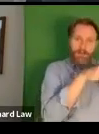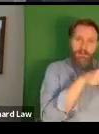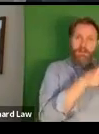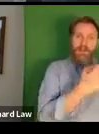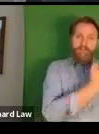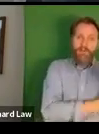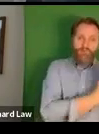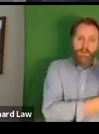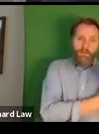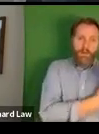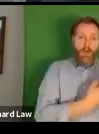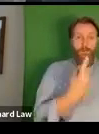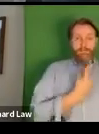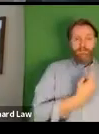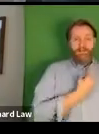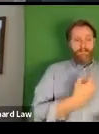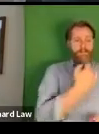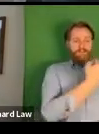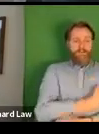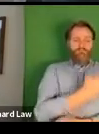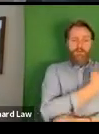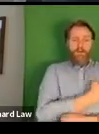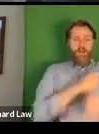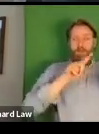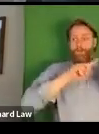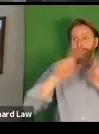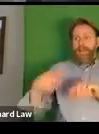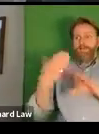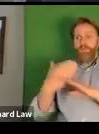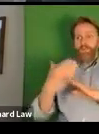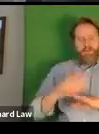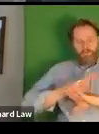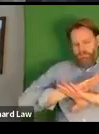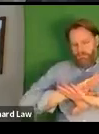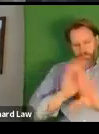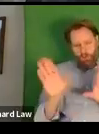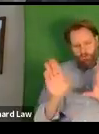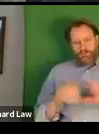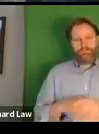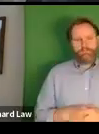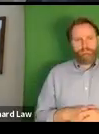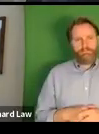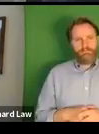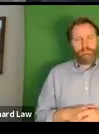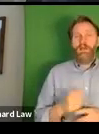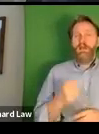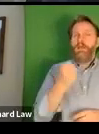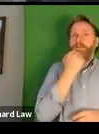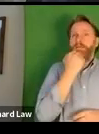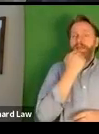the workplace and the date of the - I think is it about the 14th/ 13th of June or